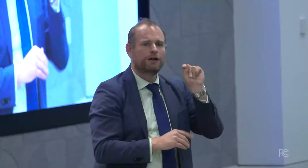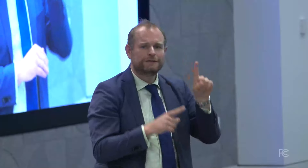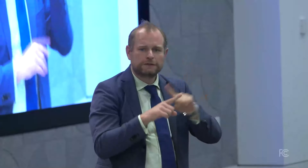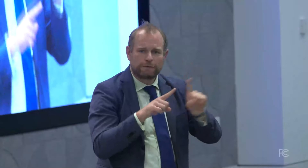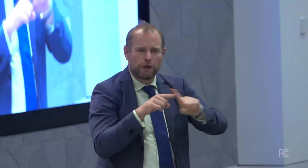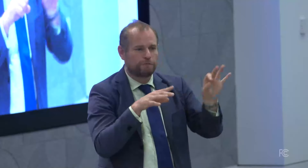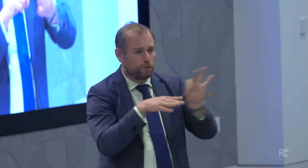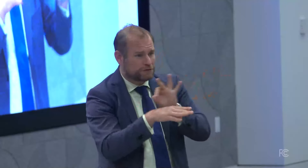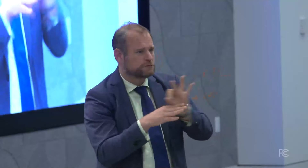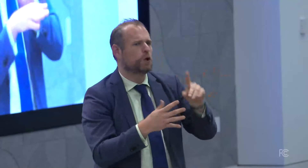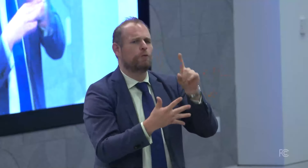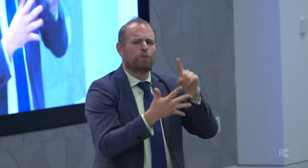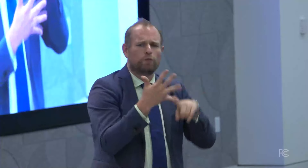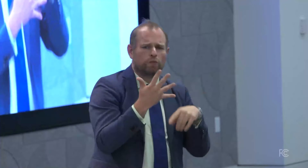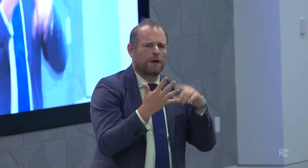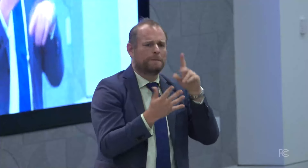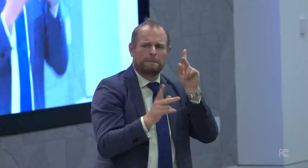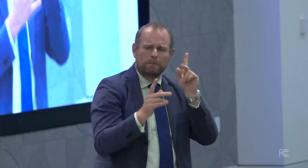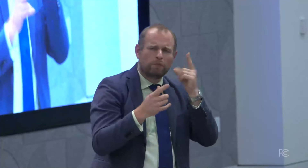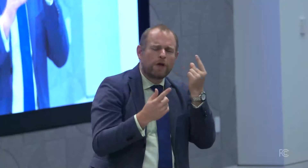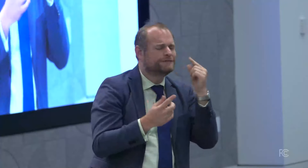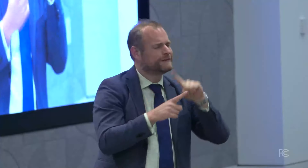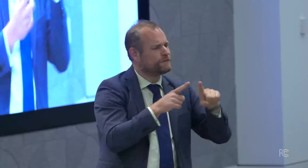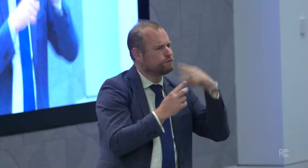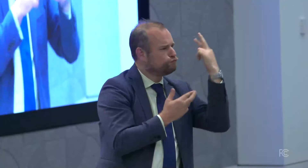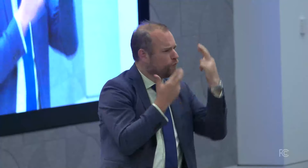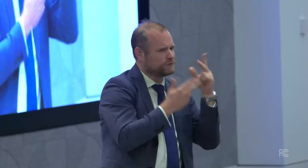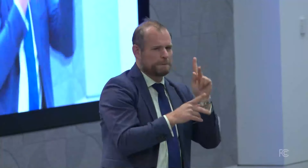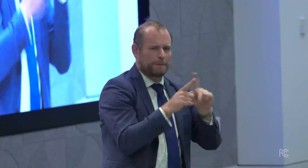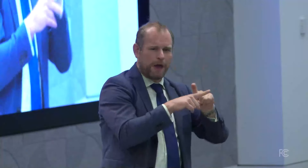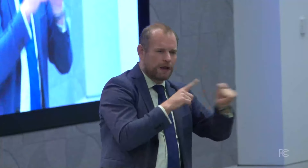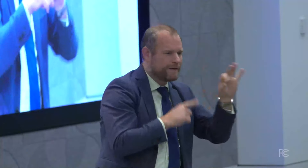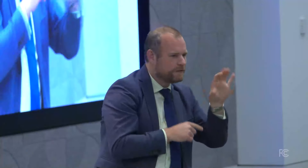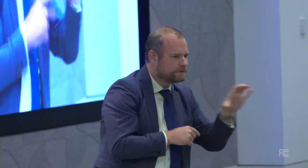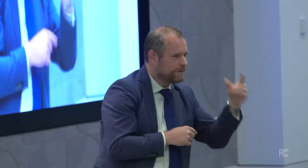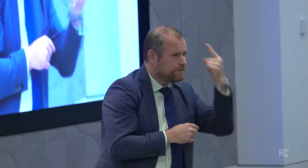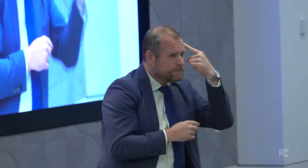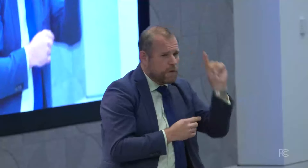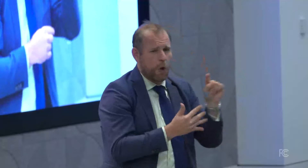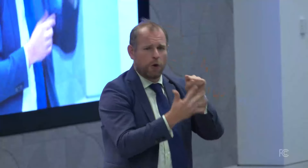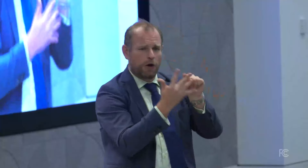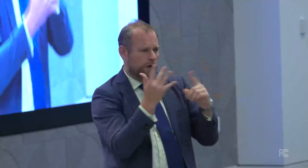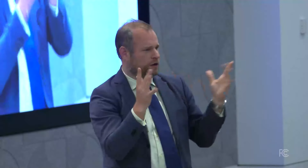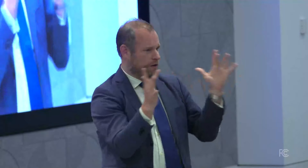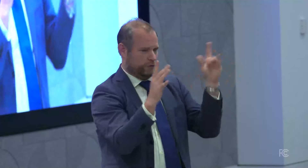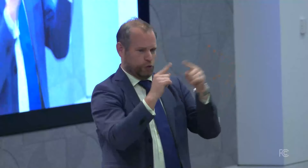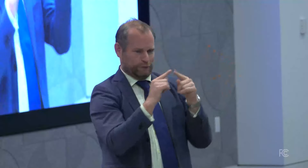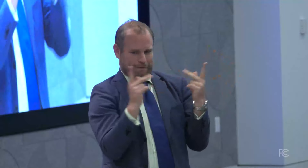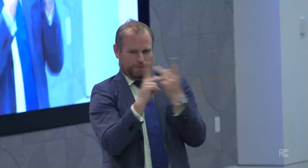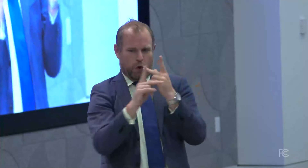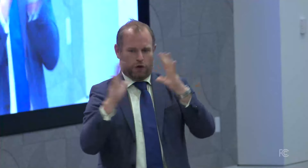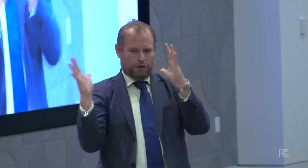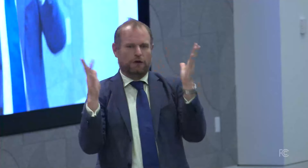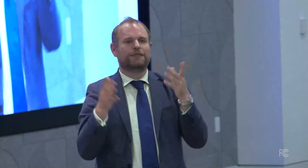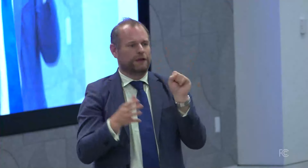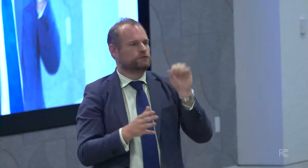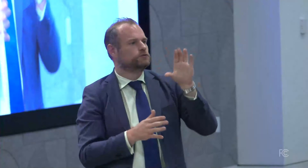TO THEIR CENTER, THEIR BUILDING THAT WAS ACTUALLY IN GETTYSBURG PENNSYLVANIA AND WE TALKED TO THE CALL CENTER STAFF AND WE MAPPED